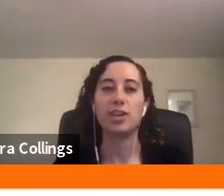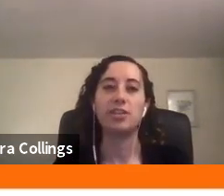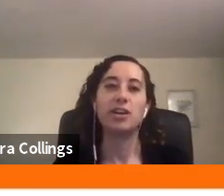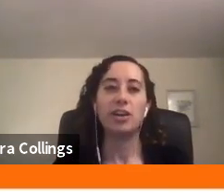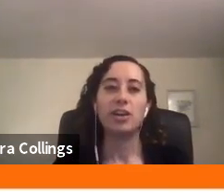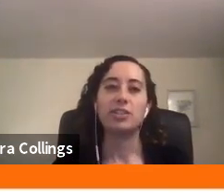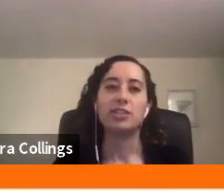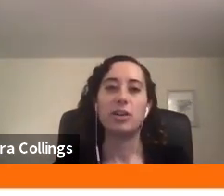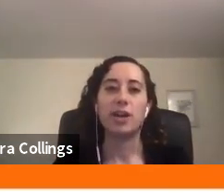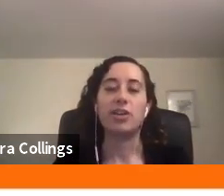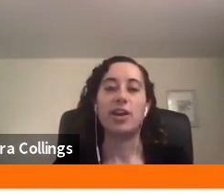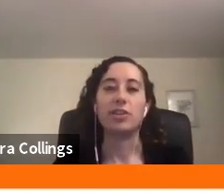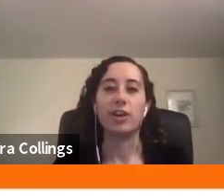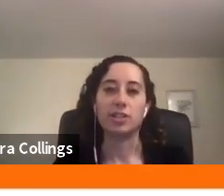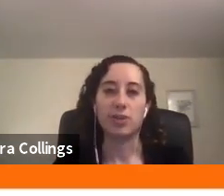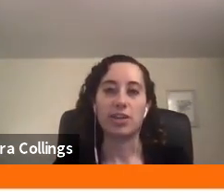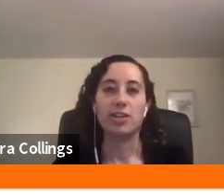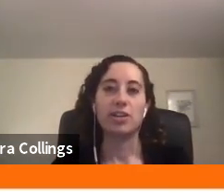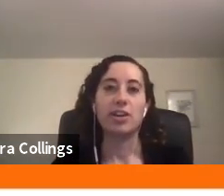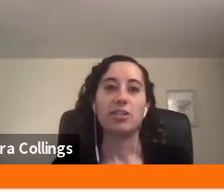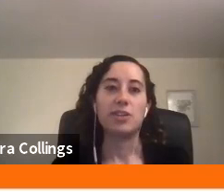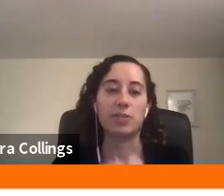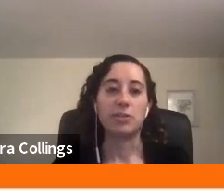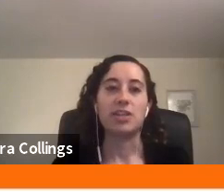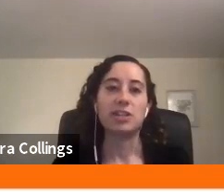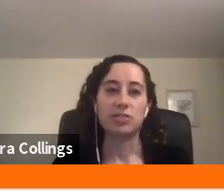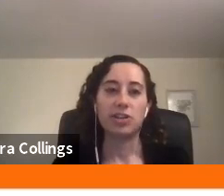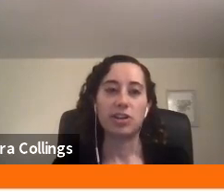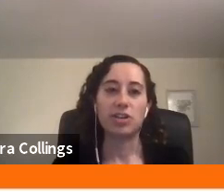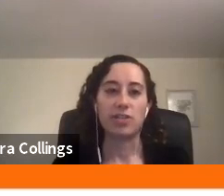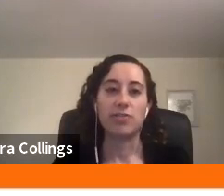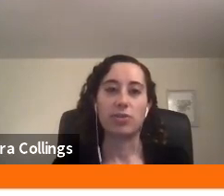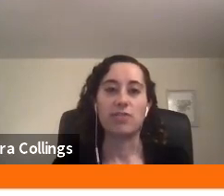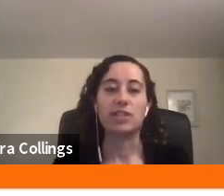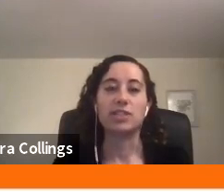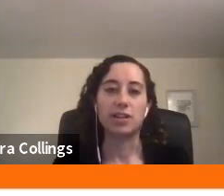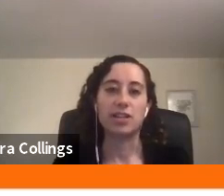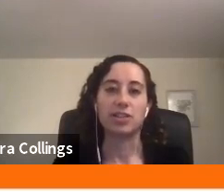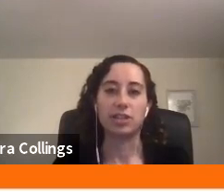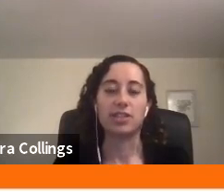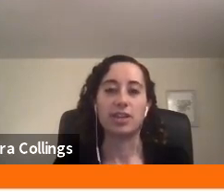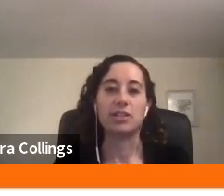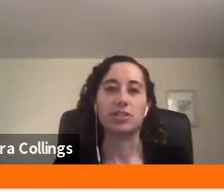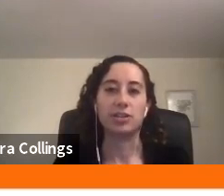Instead of being offered treatment, I received copious amounts of praise everywhere I went for losing weight.